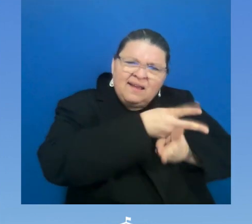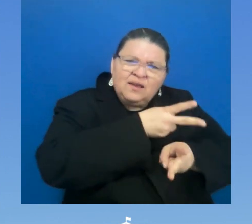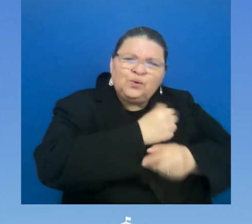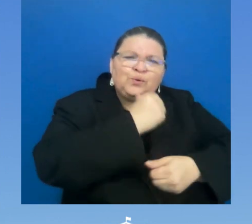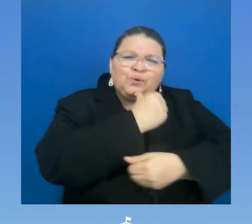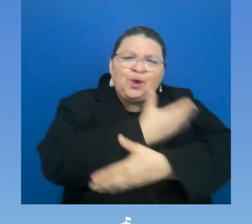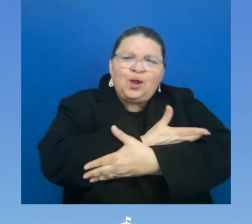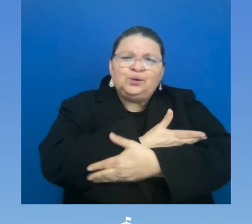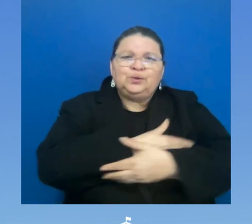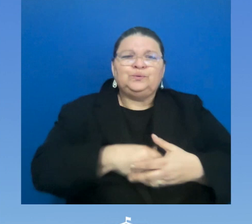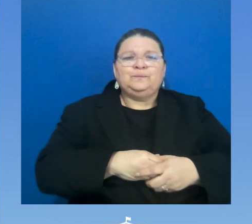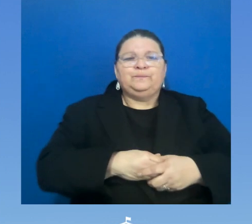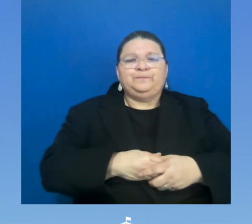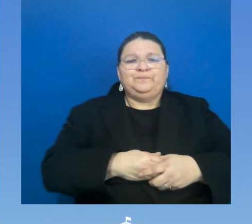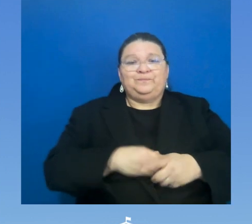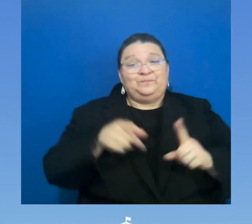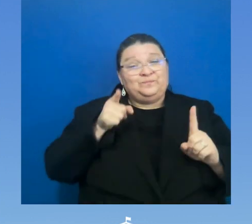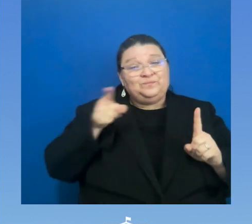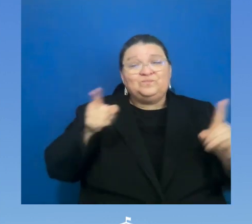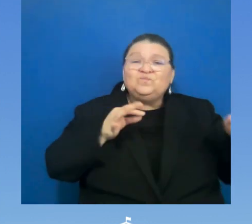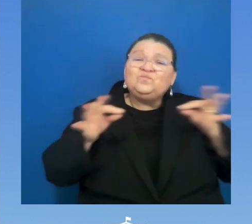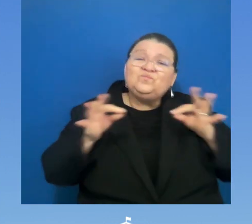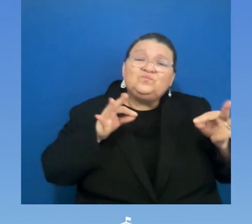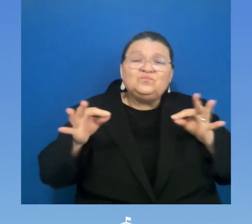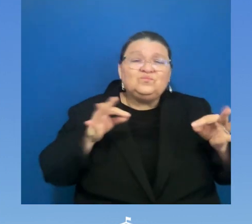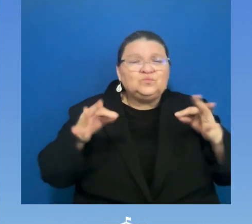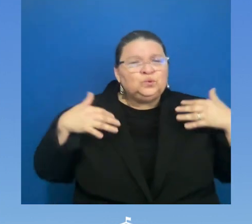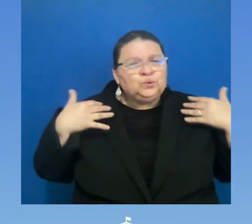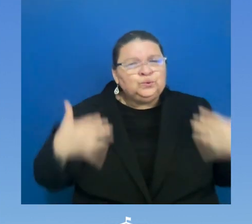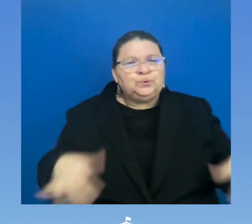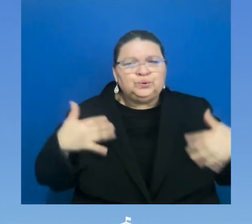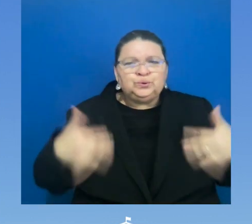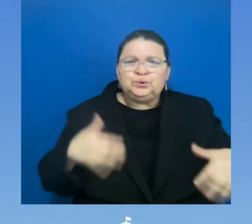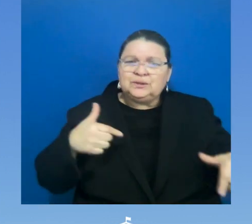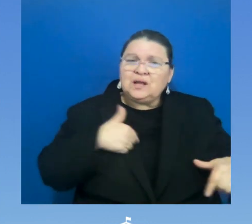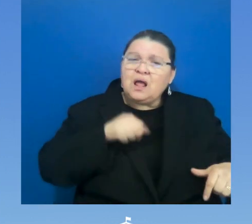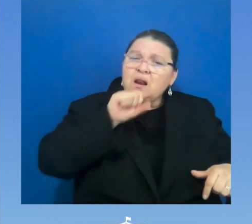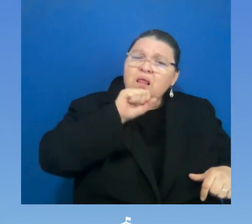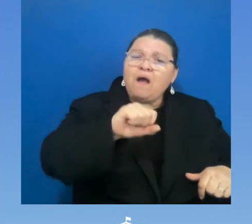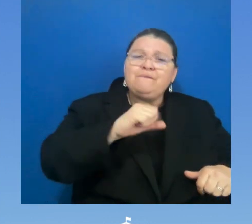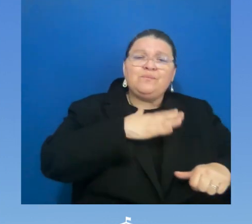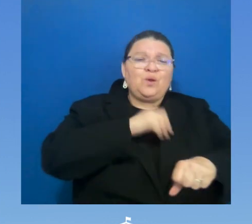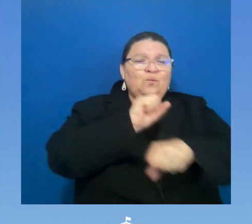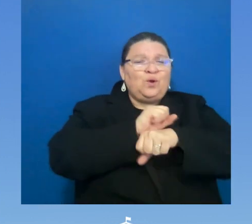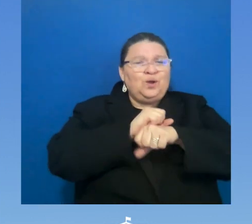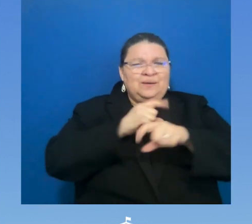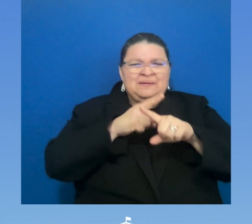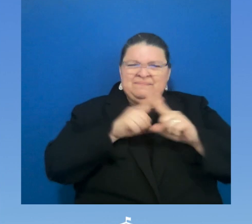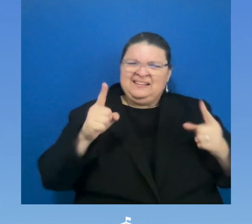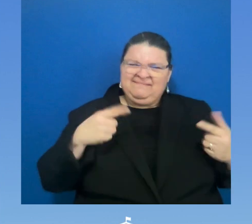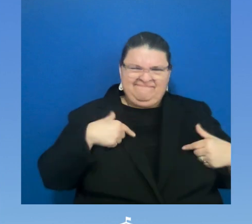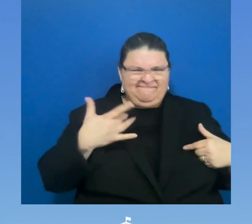but did not feel her efforts were adequately valued in the workplace. I've heard similar stories as I've traveled over